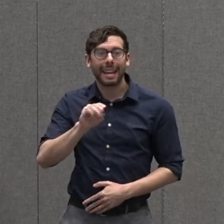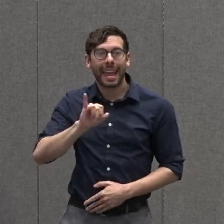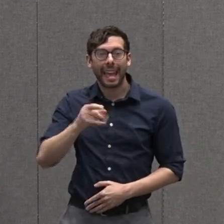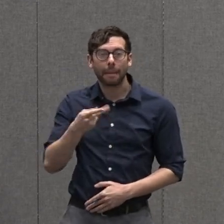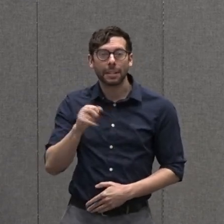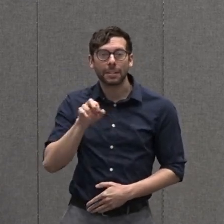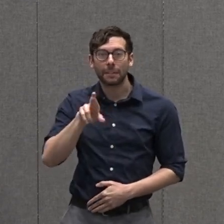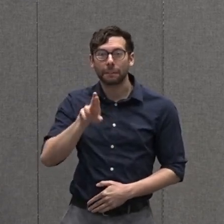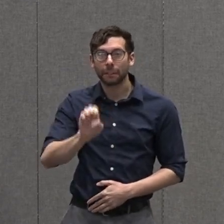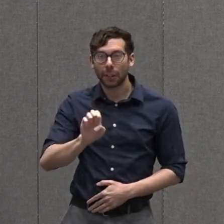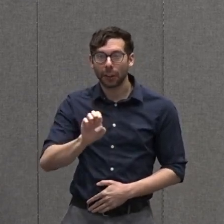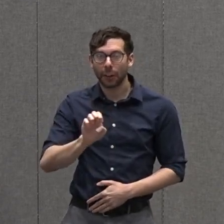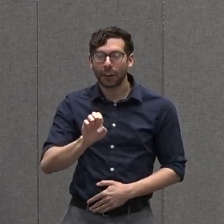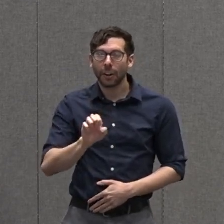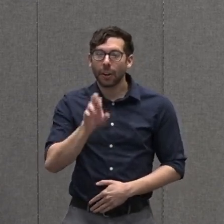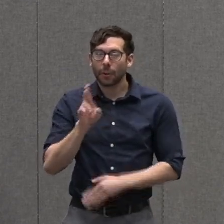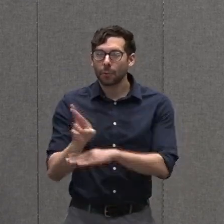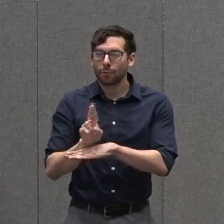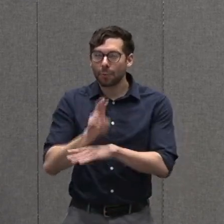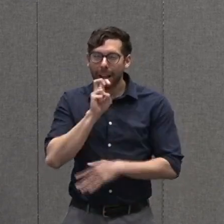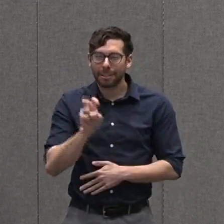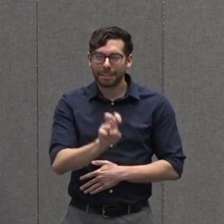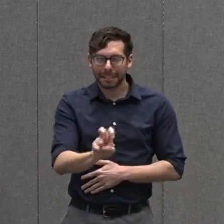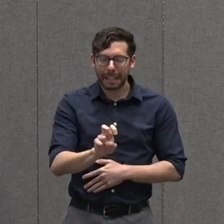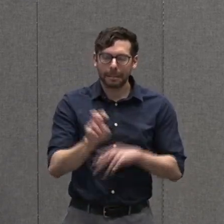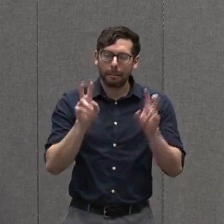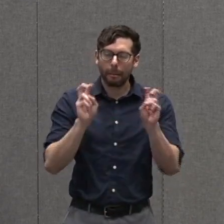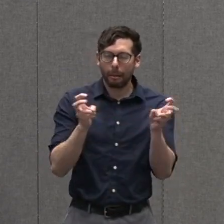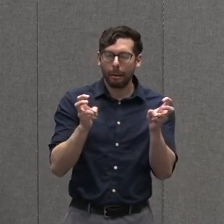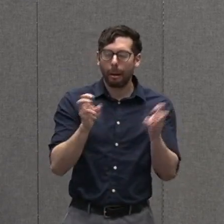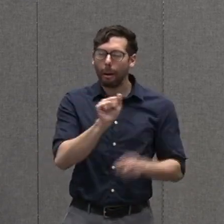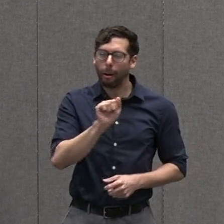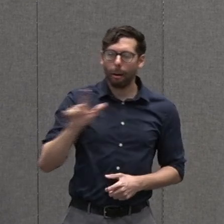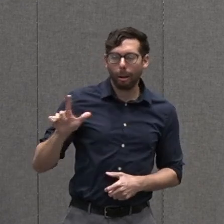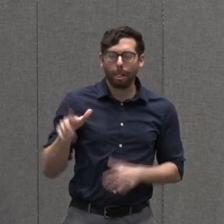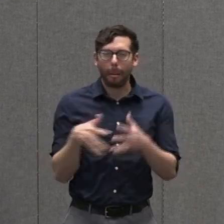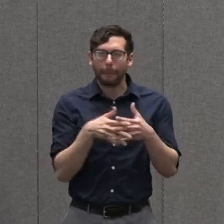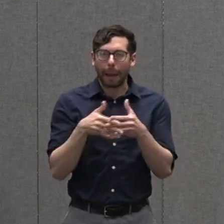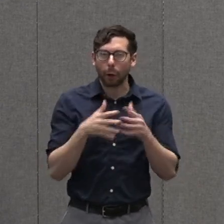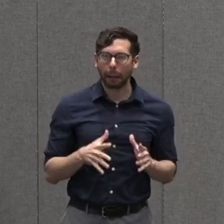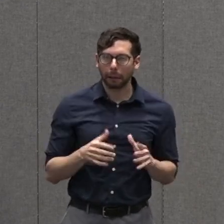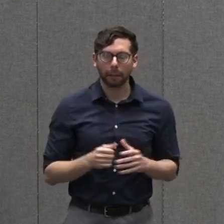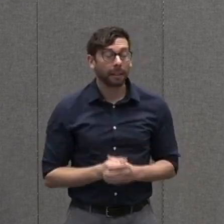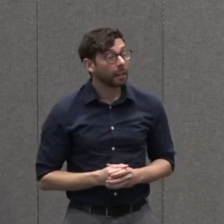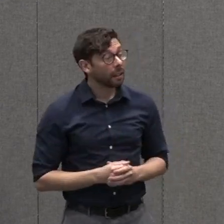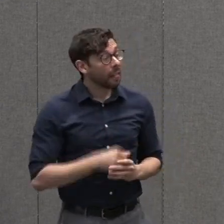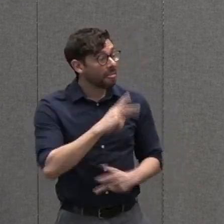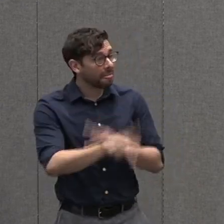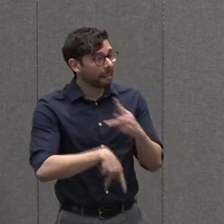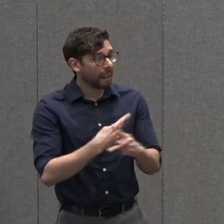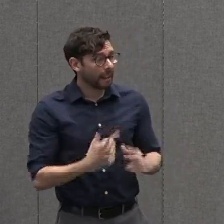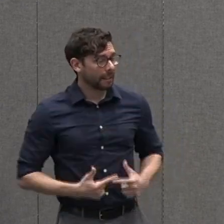Okay, and the kinds that live in New Mexico, the only one that I really know about is a diamondback rattler.